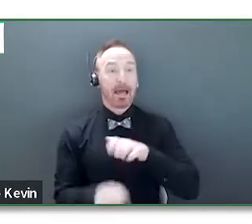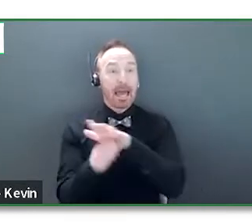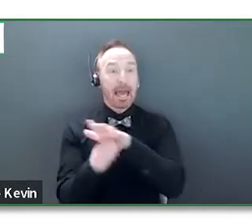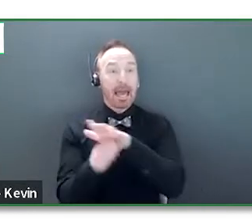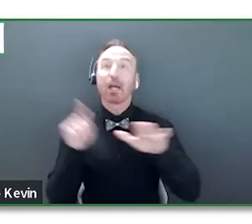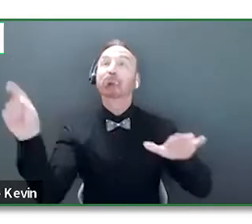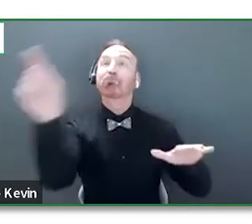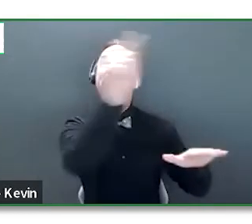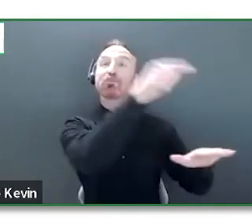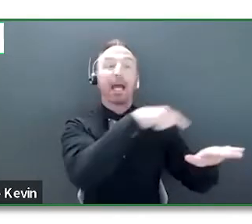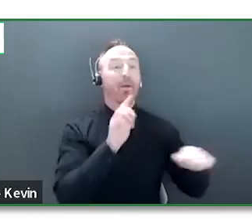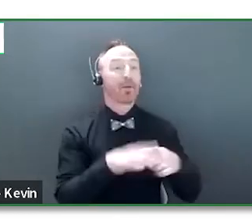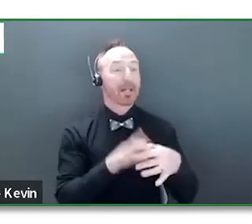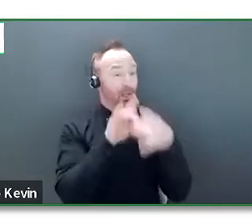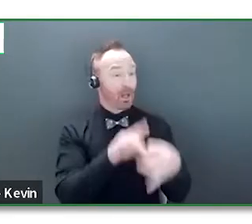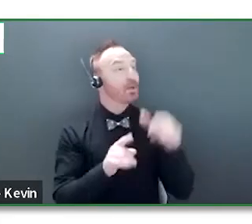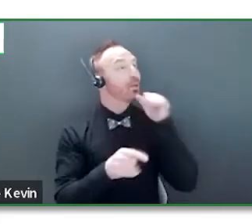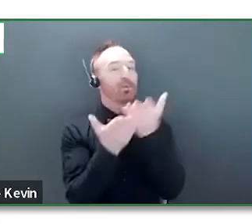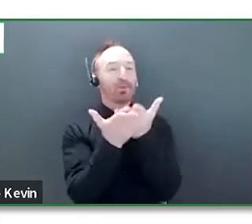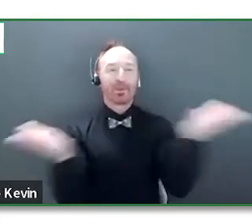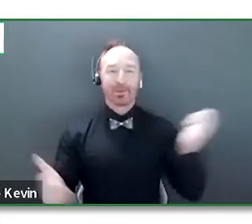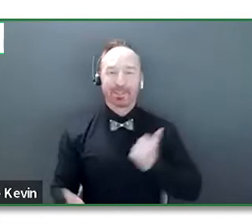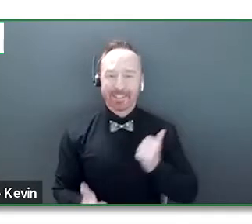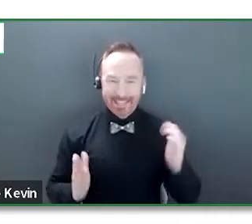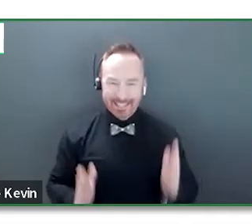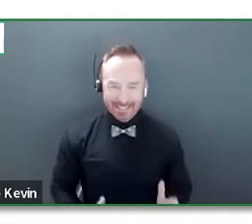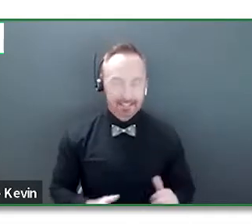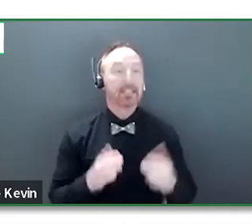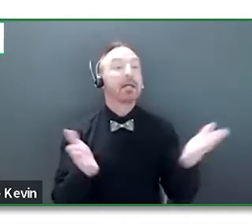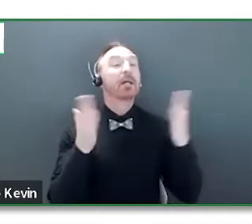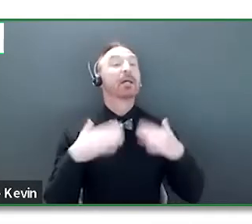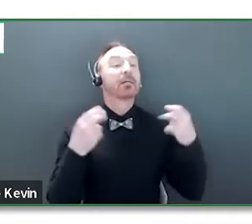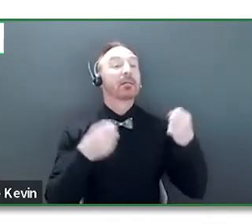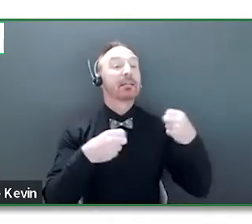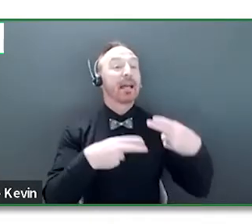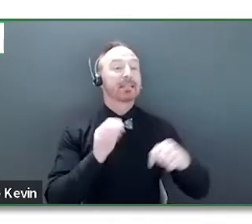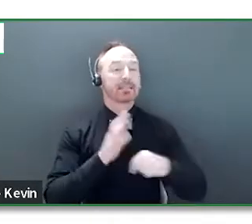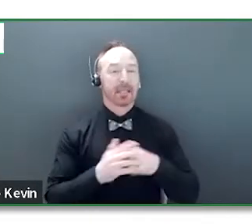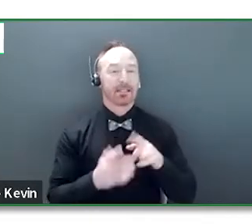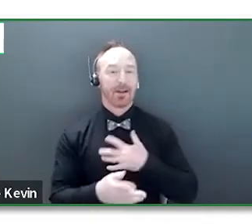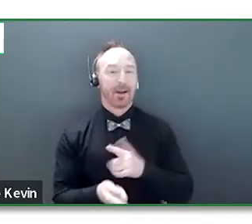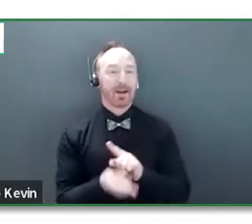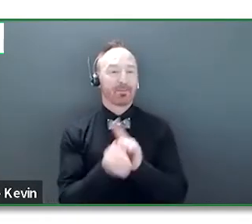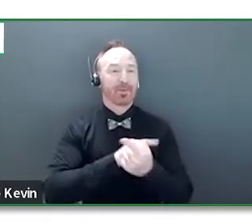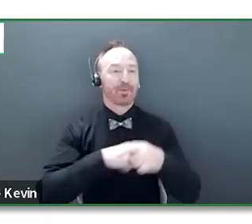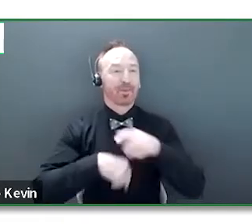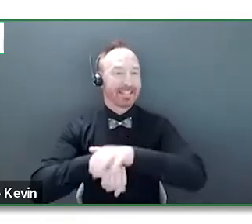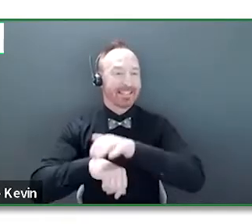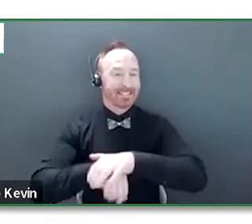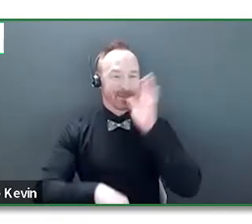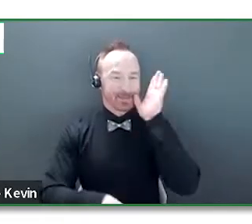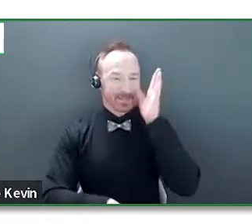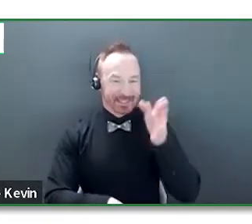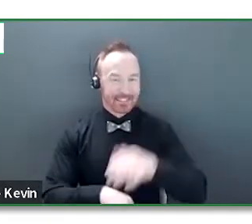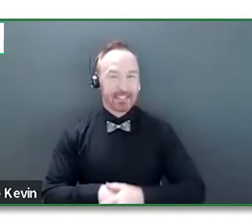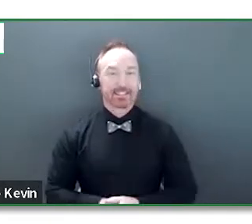Next slide. And I will be switching to English for the translators. I'll just take a sip of water